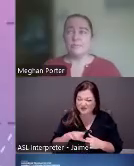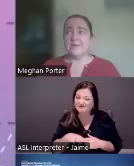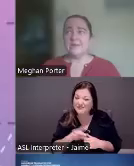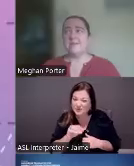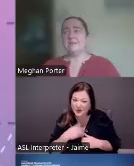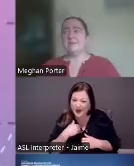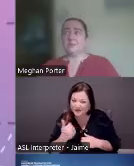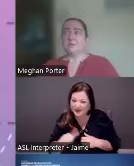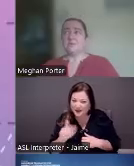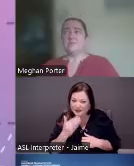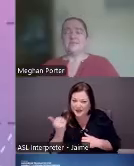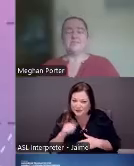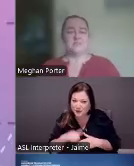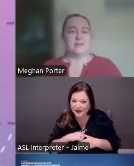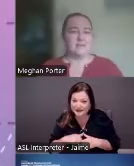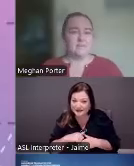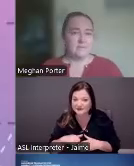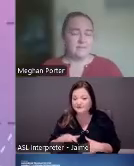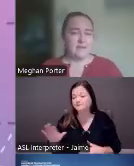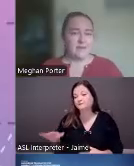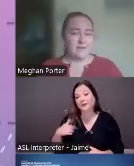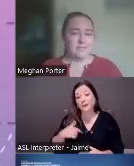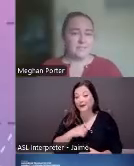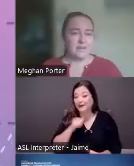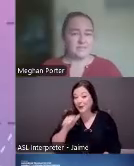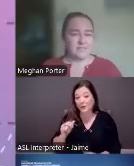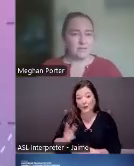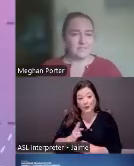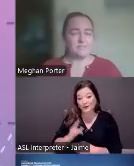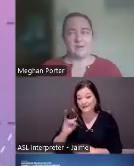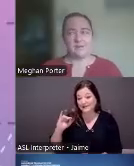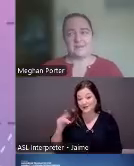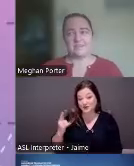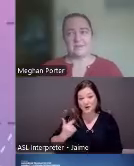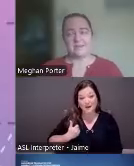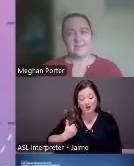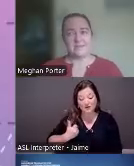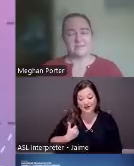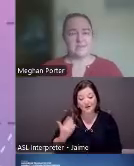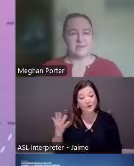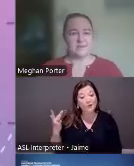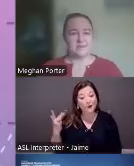We don't use Instagram ourselves, and part of that is because of the--